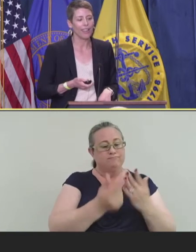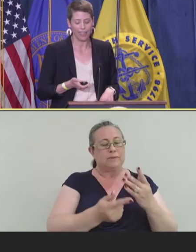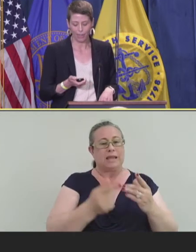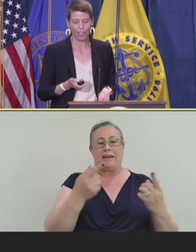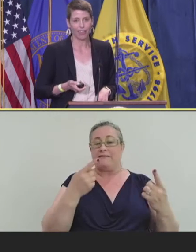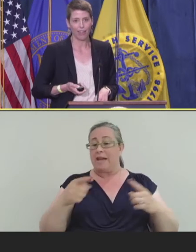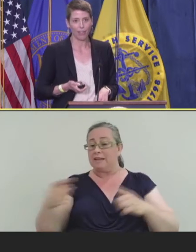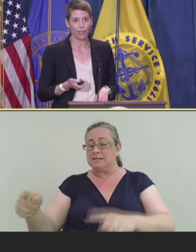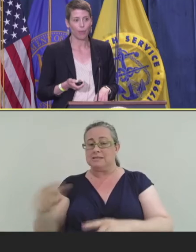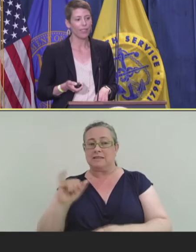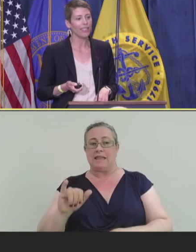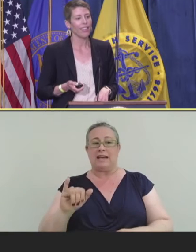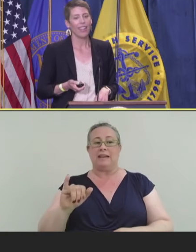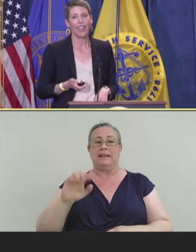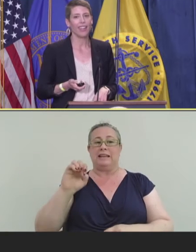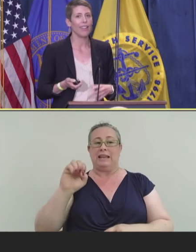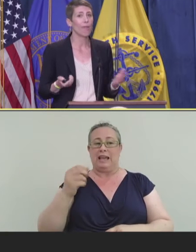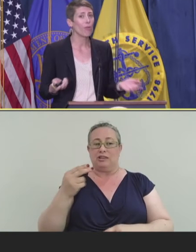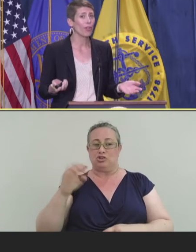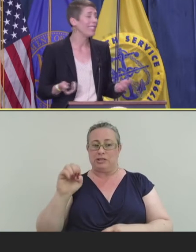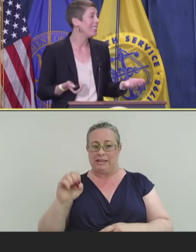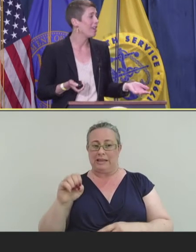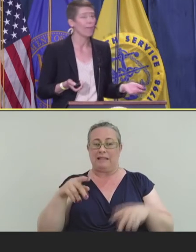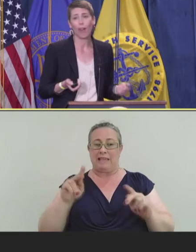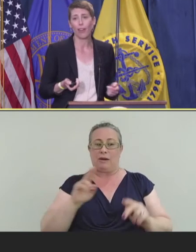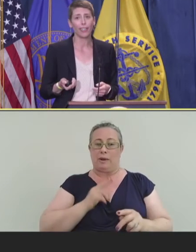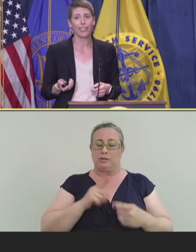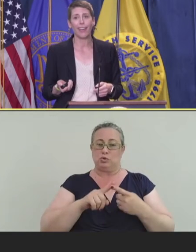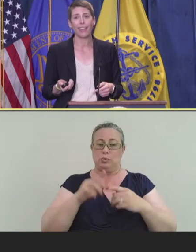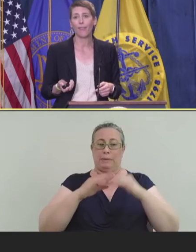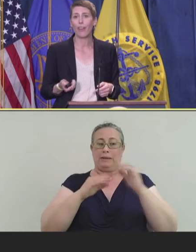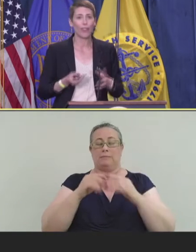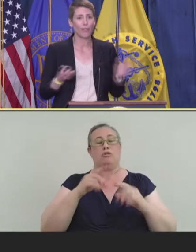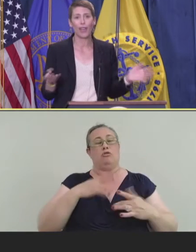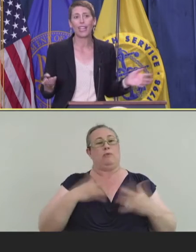EHE allowed us to build. And I'm thrilled to see our partners at the federal level talking